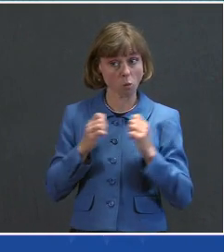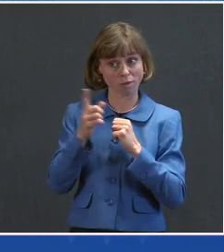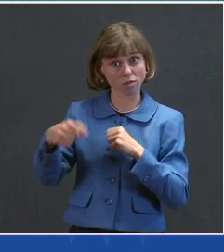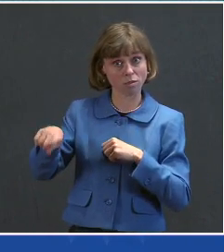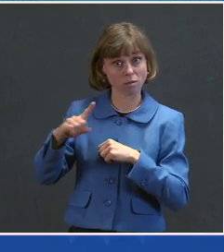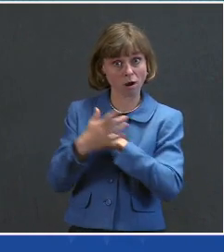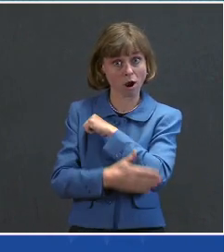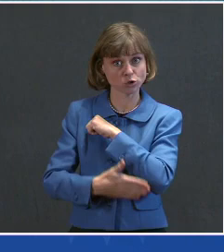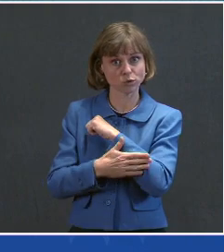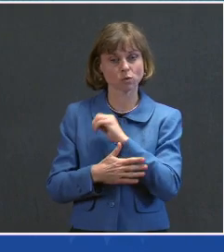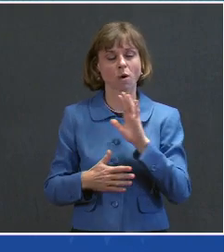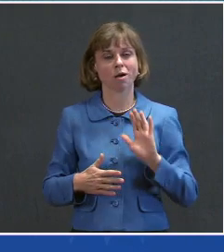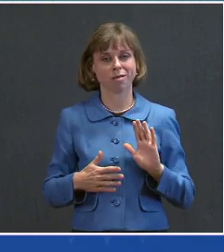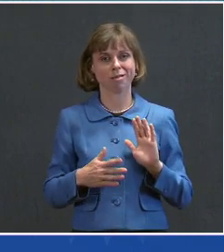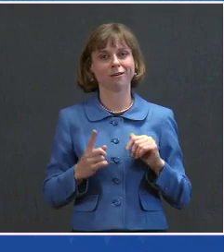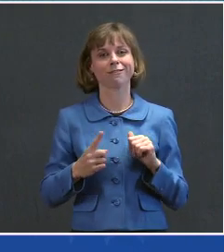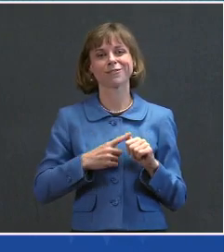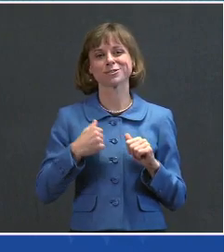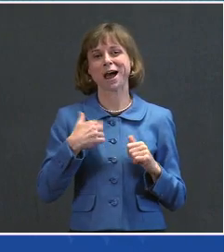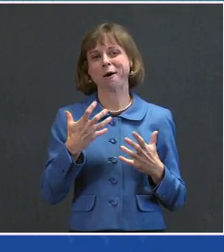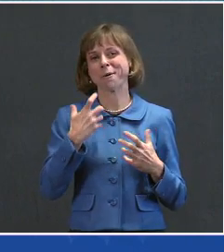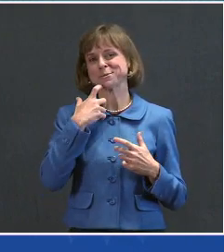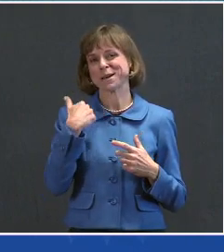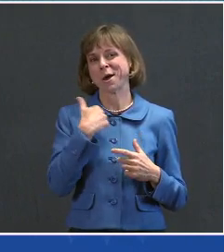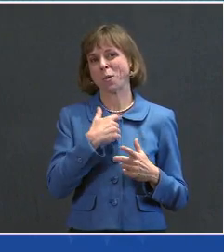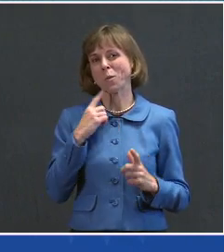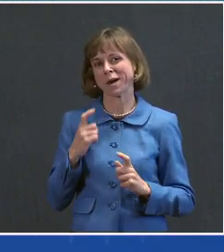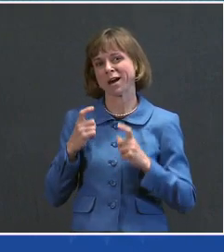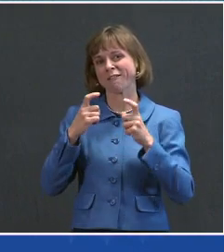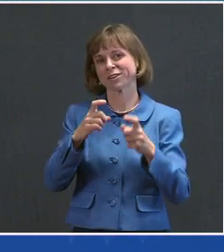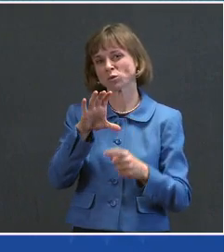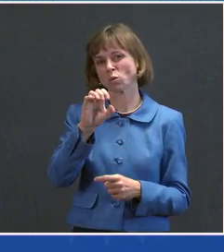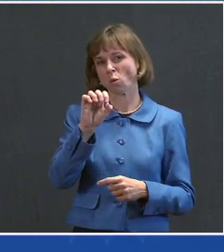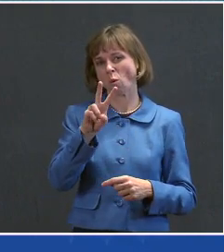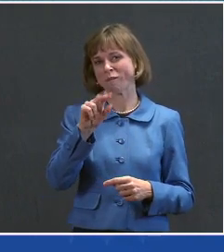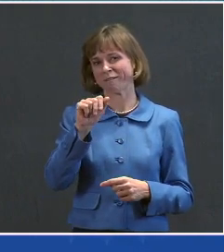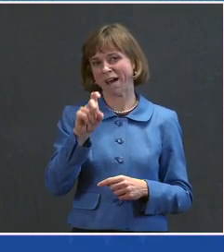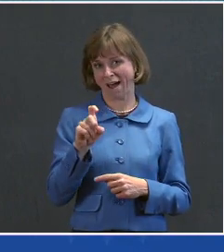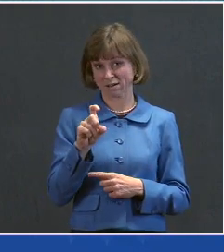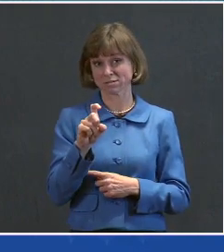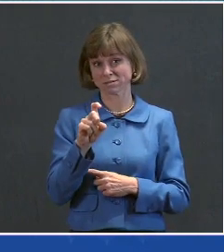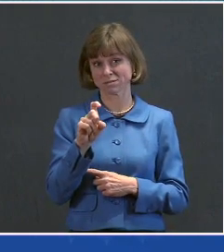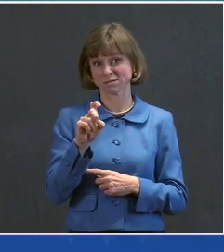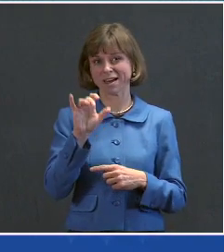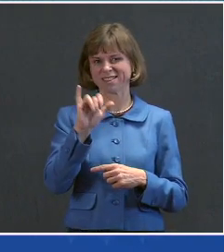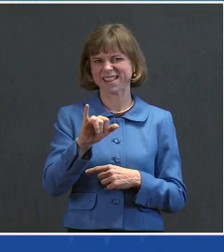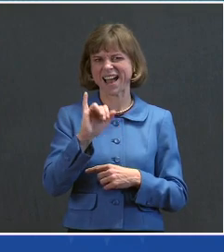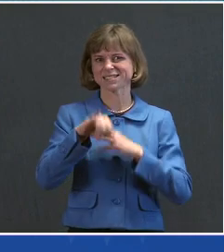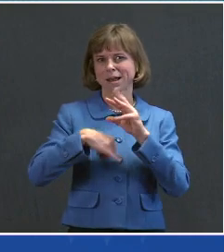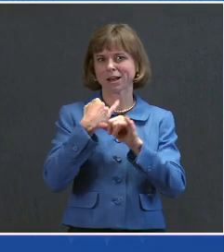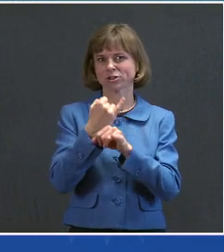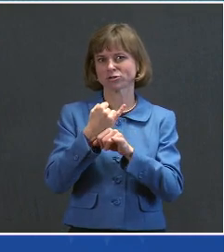that we've also made a major contribution to COVAX, which is an international body coordinating the safe,